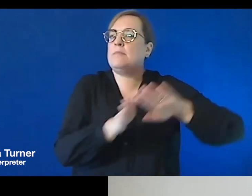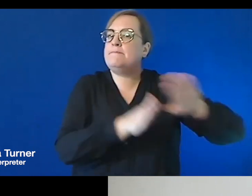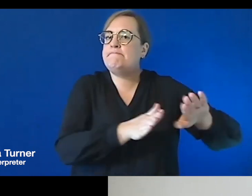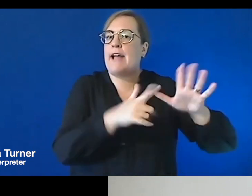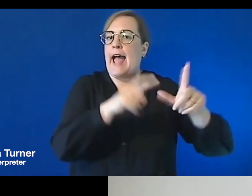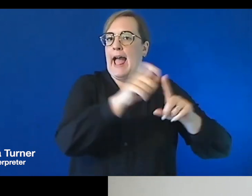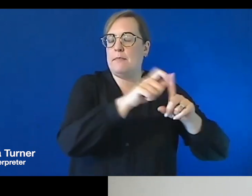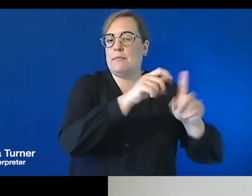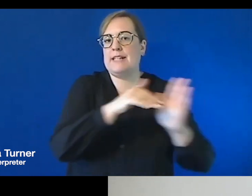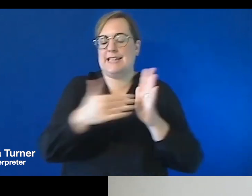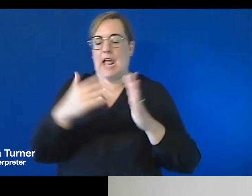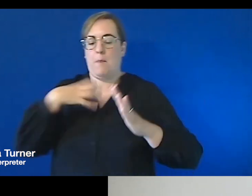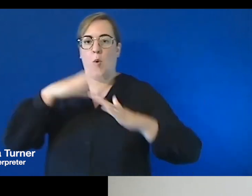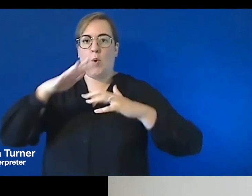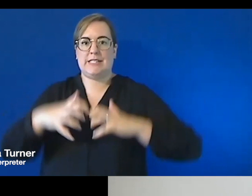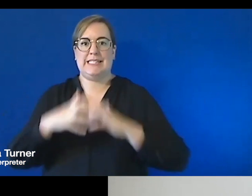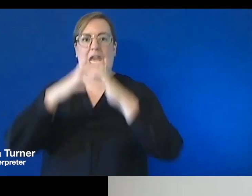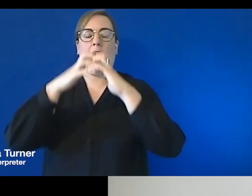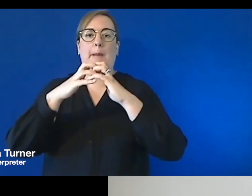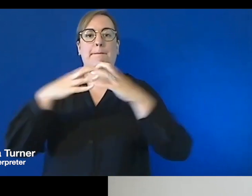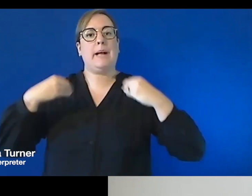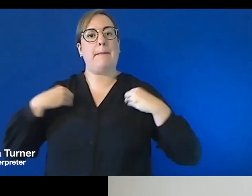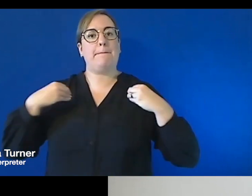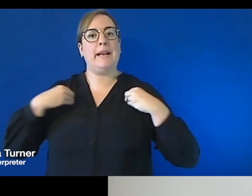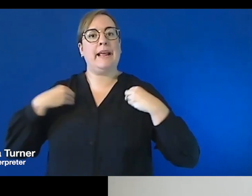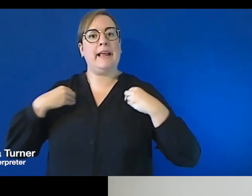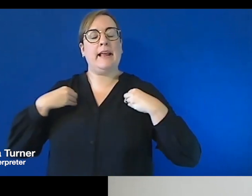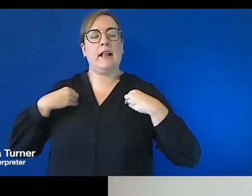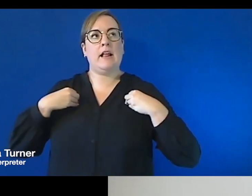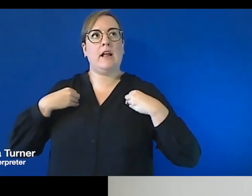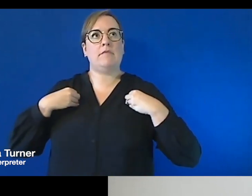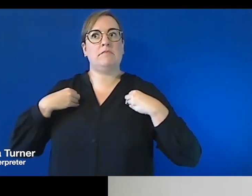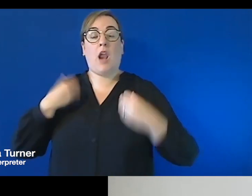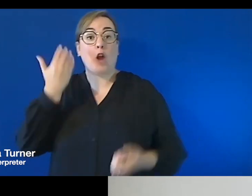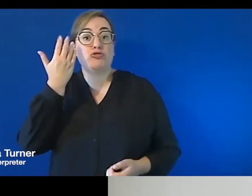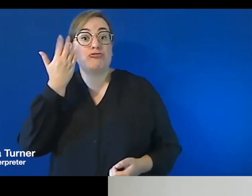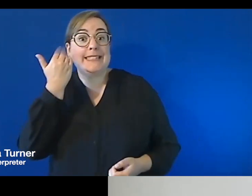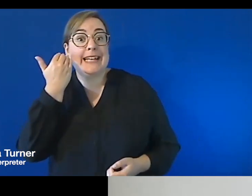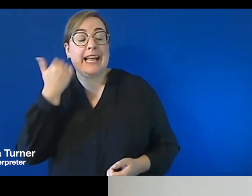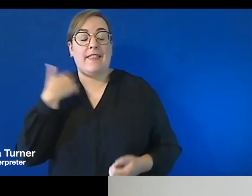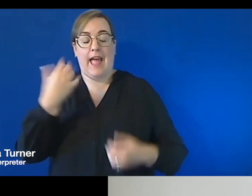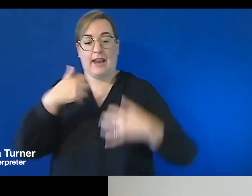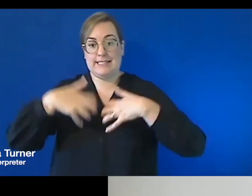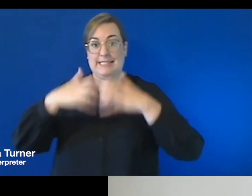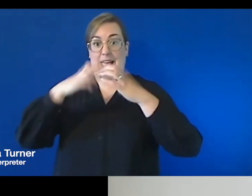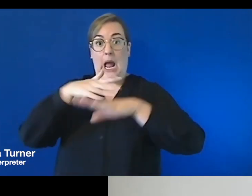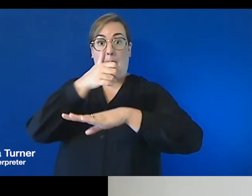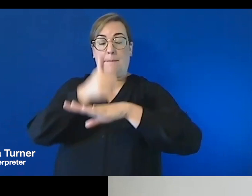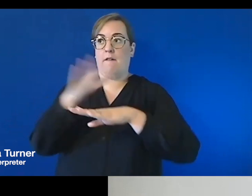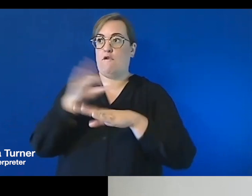in companies, for instance, recently a startup accelerator from the UK is called Entrepreneur